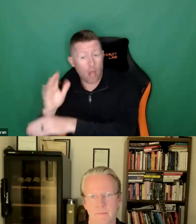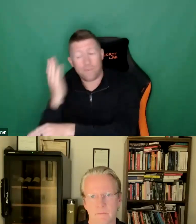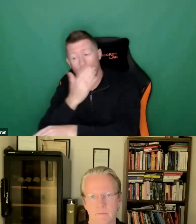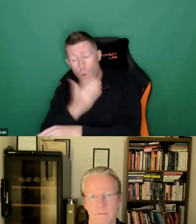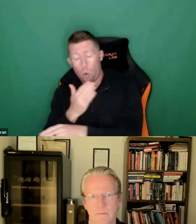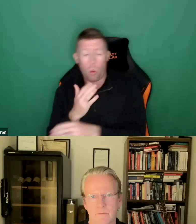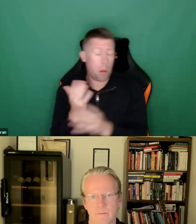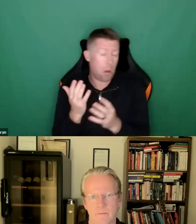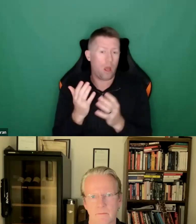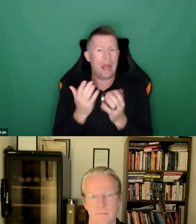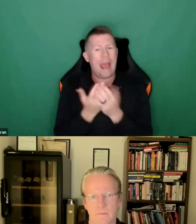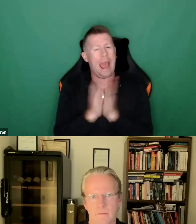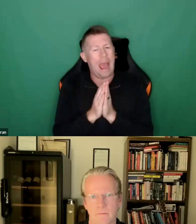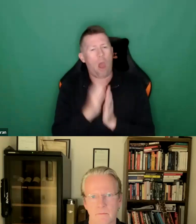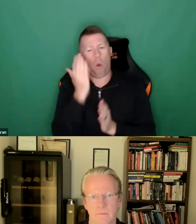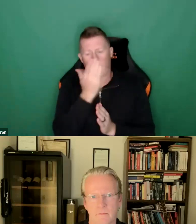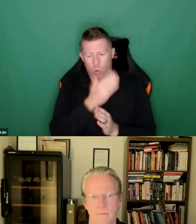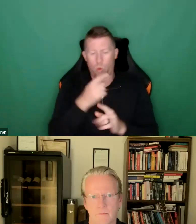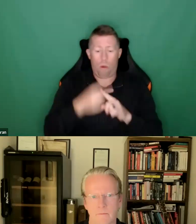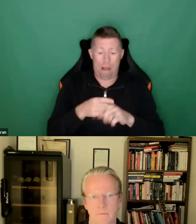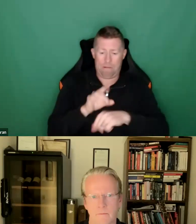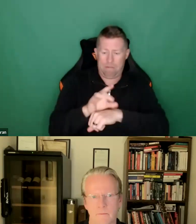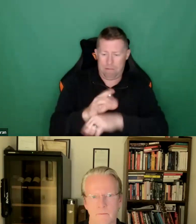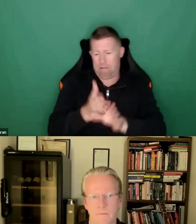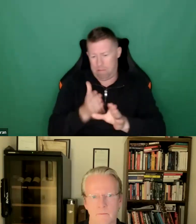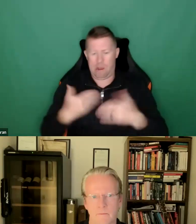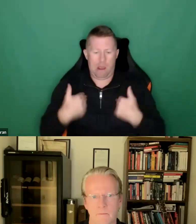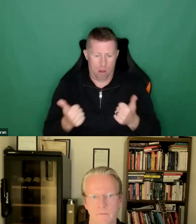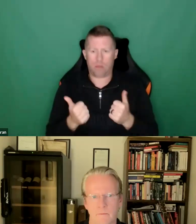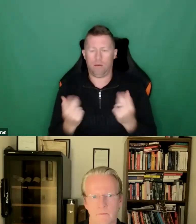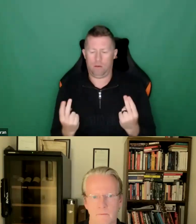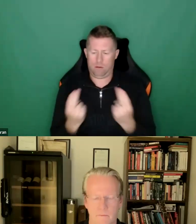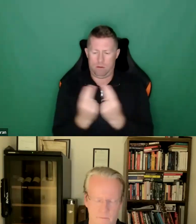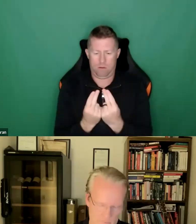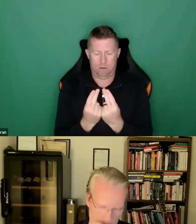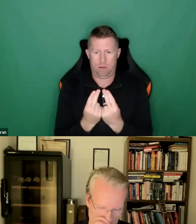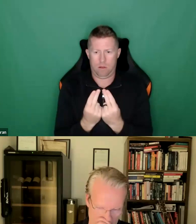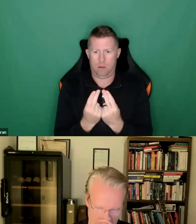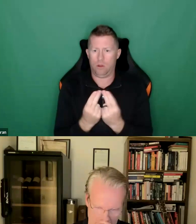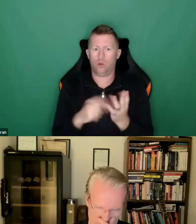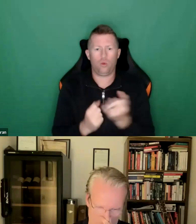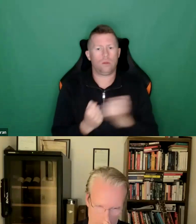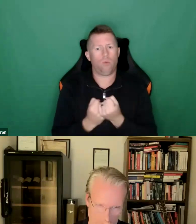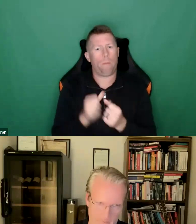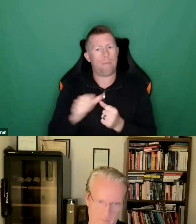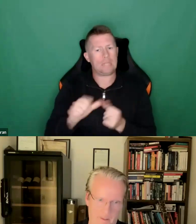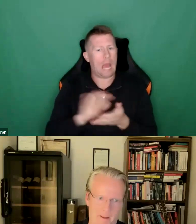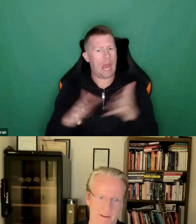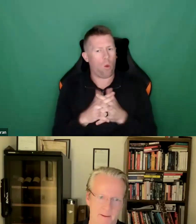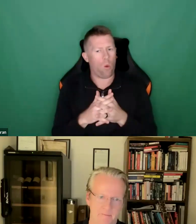who is working outside the school and finds the school unsupported. How can schools and health work together